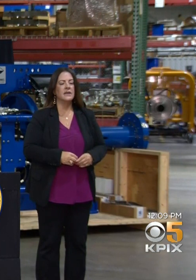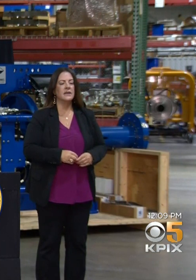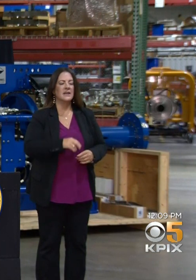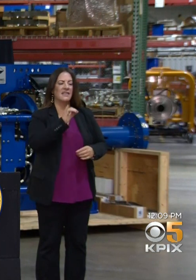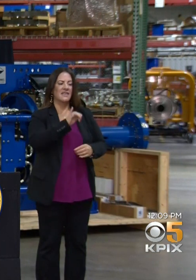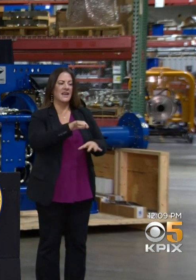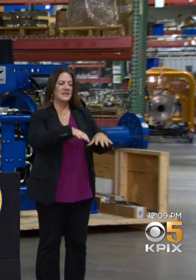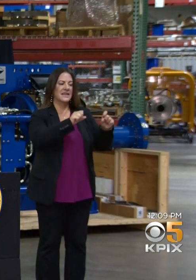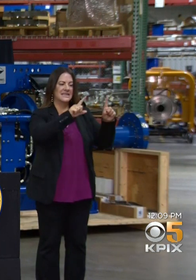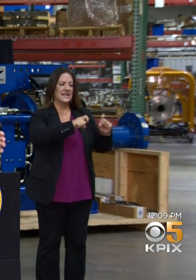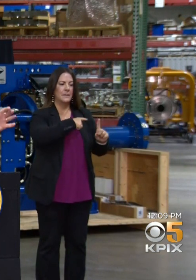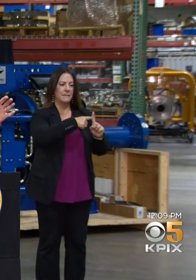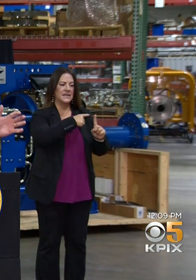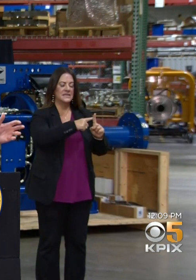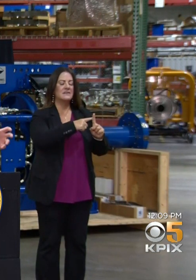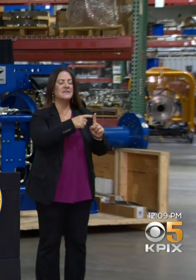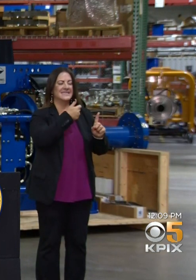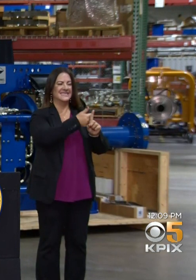AGO AND THE SEVEN-DAY TREND